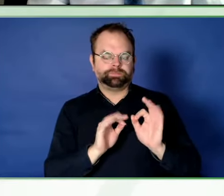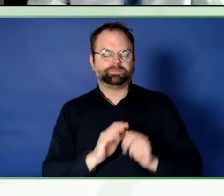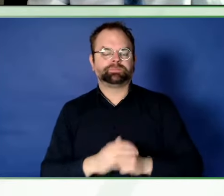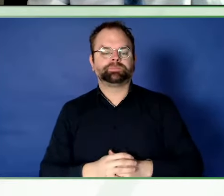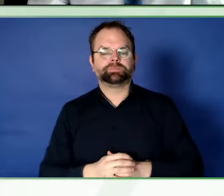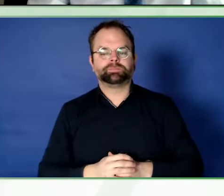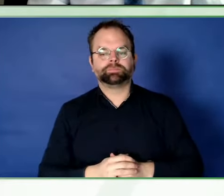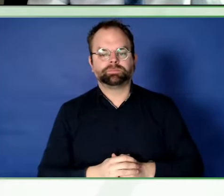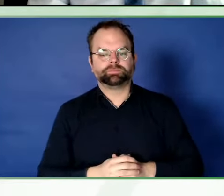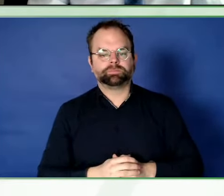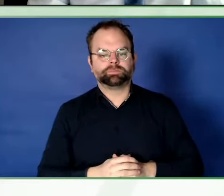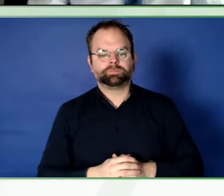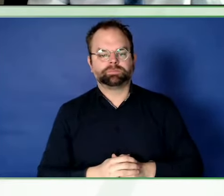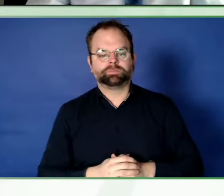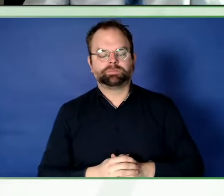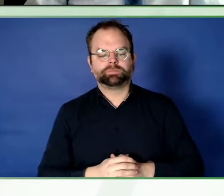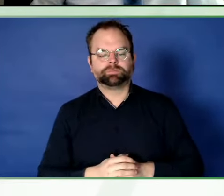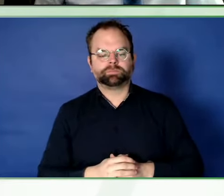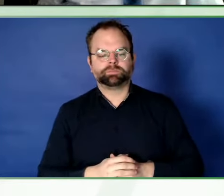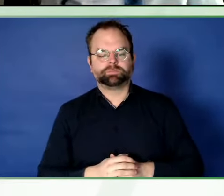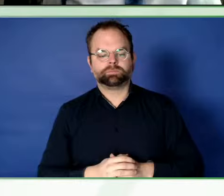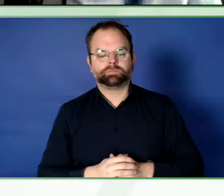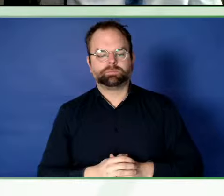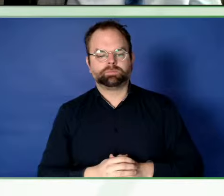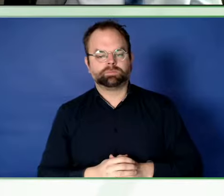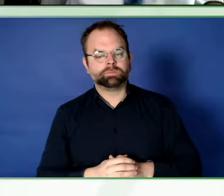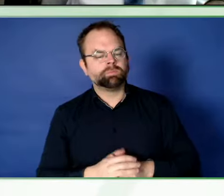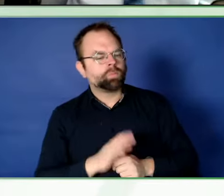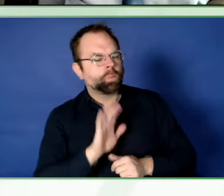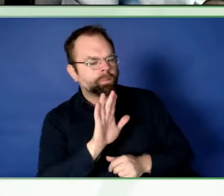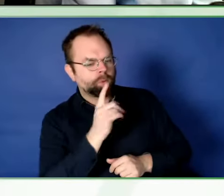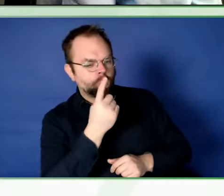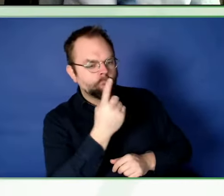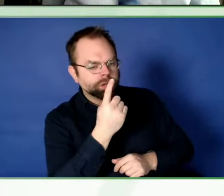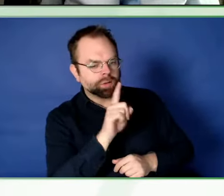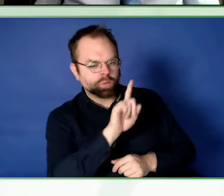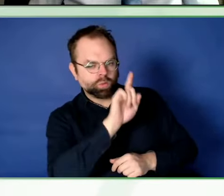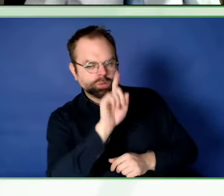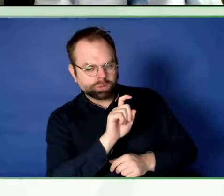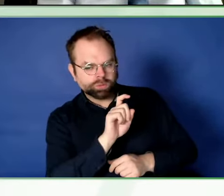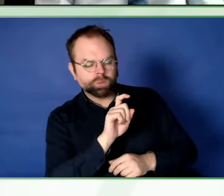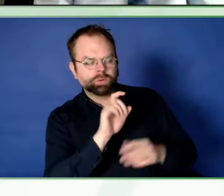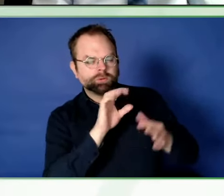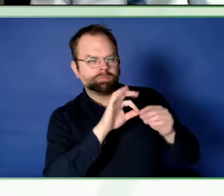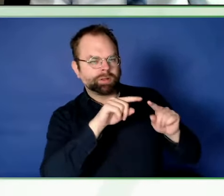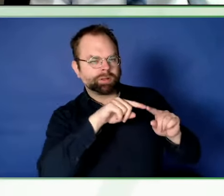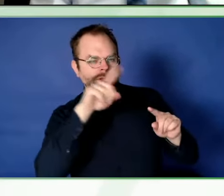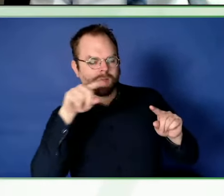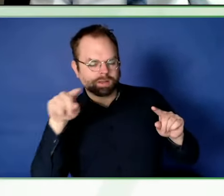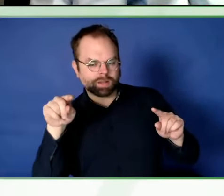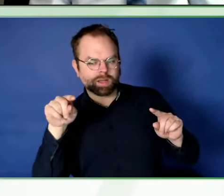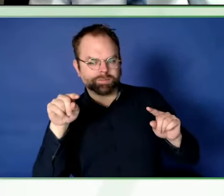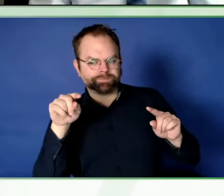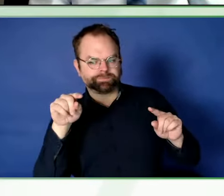sidewalk so you are scaling and analysing whether it is accessible or not? And whether there are obstacles?